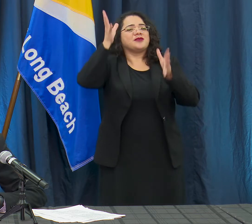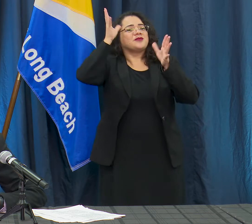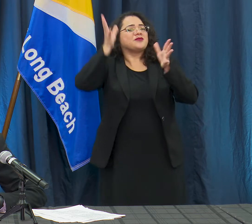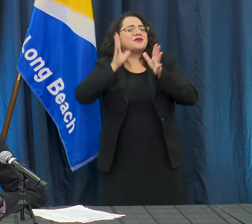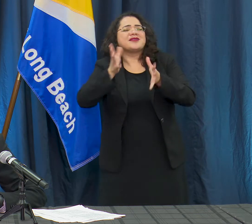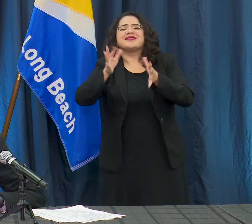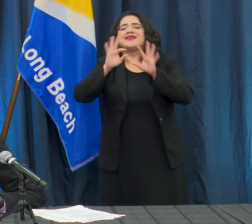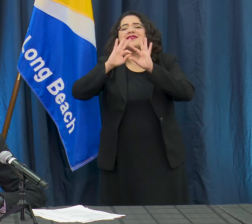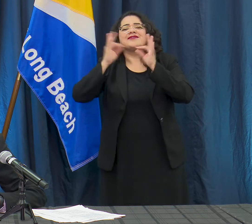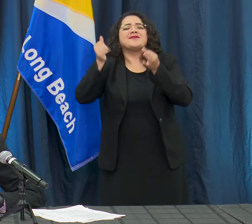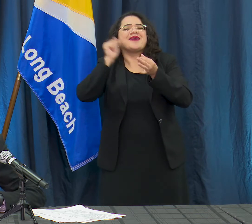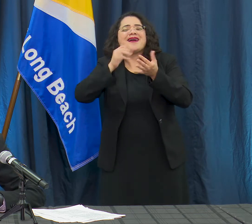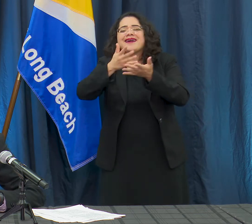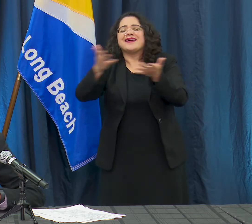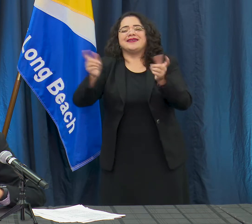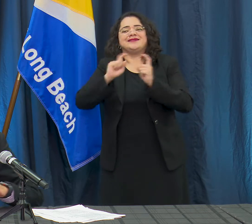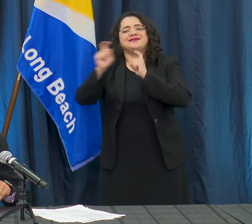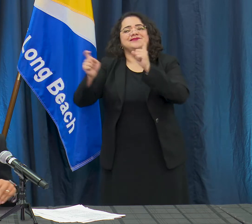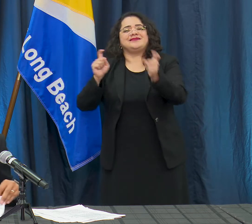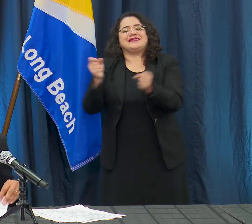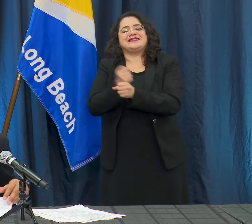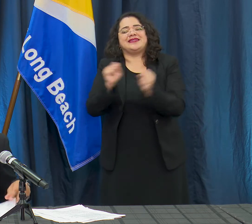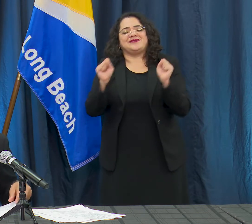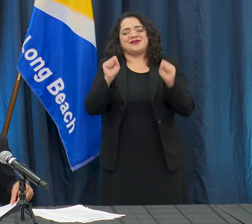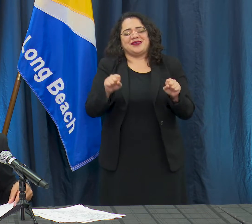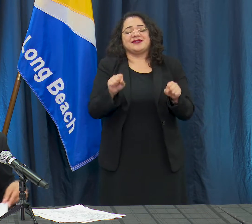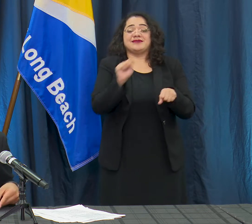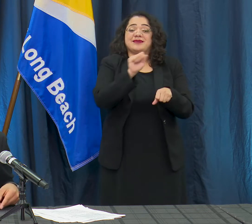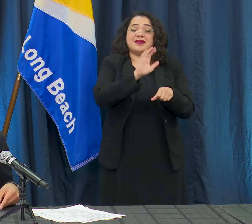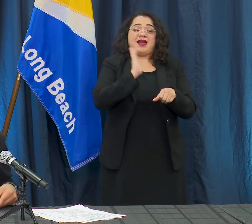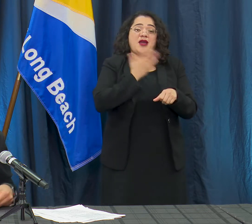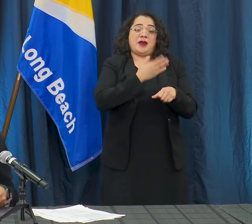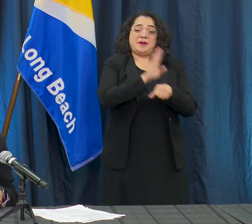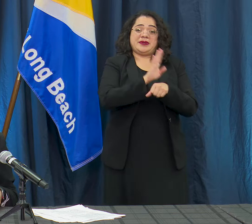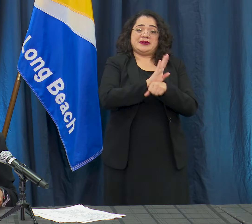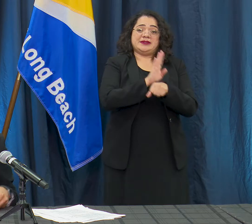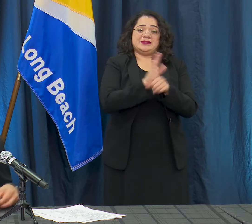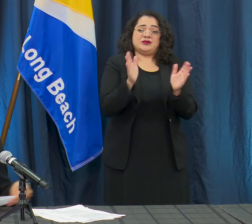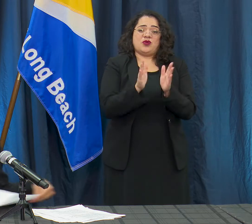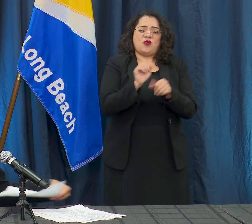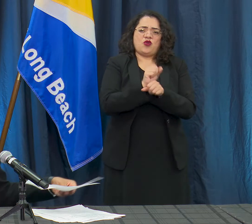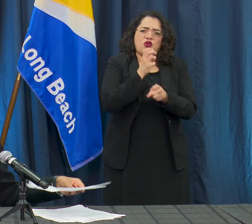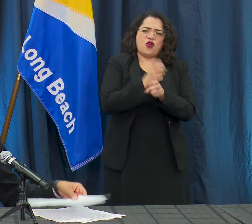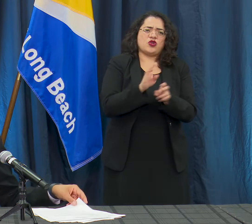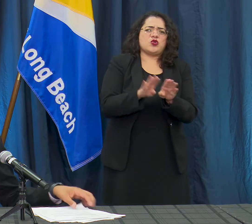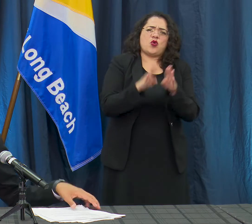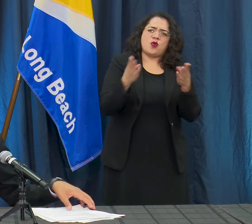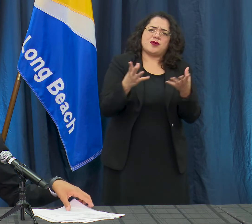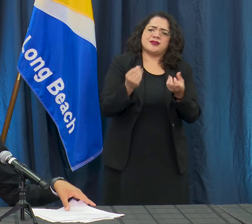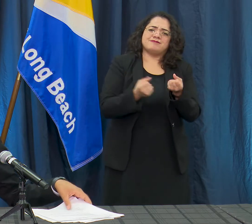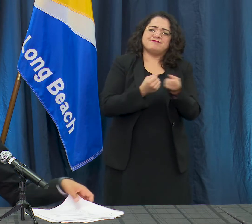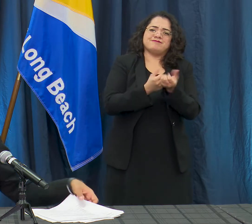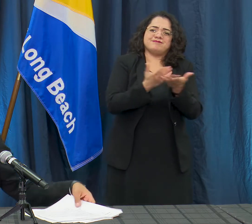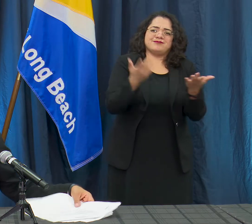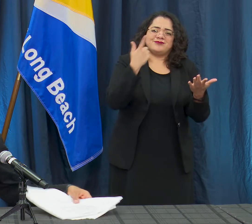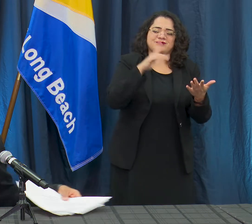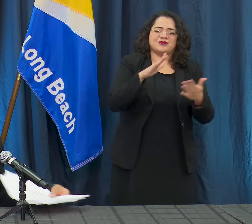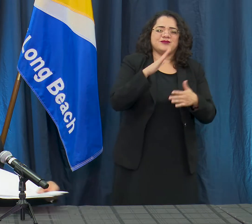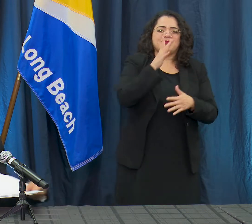business owners that are working so hard to reopen and so with that I want to turn this over to Dr. Davis for more more updates. Thank you.